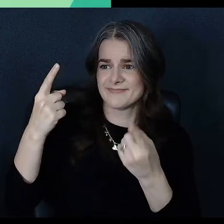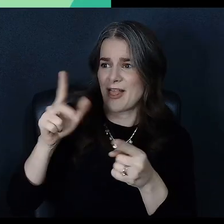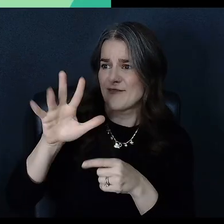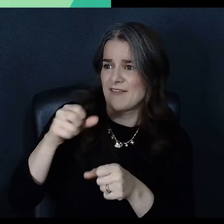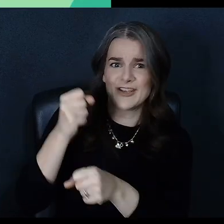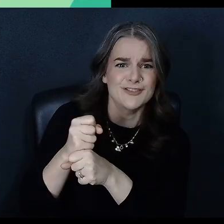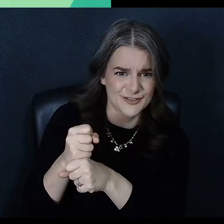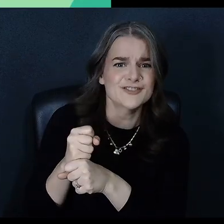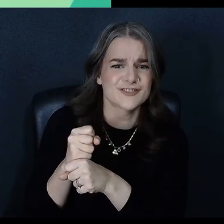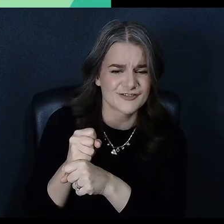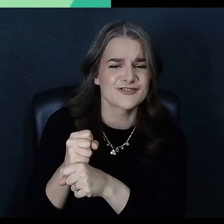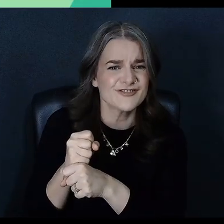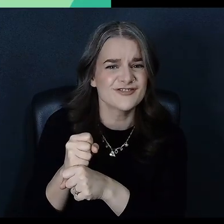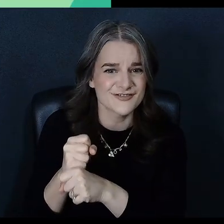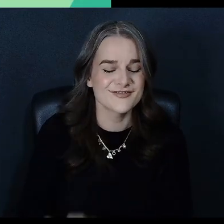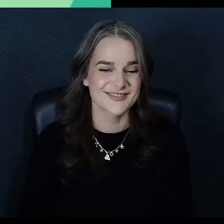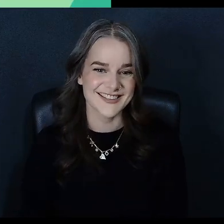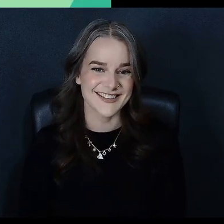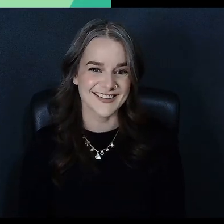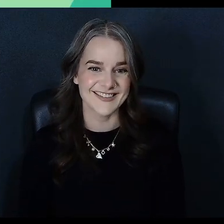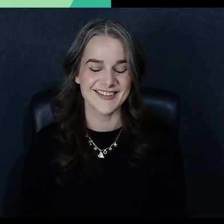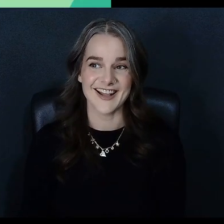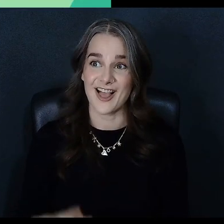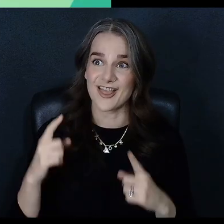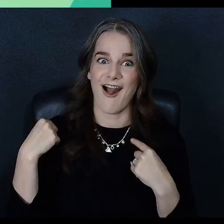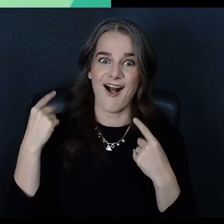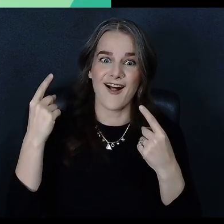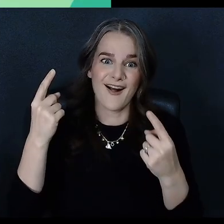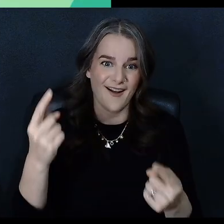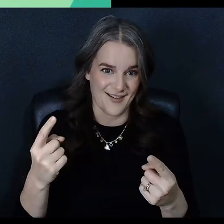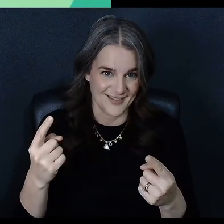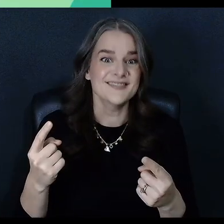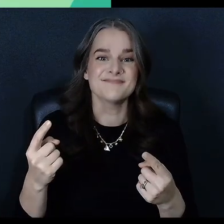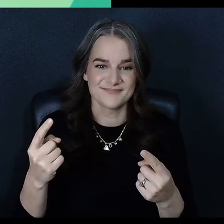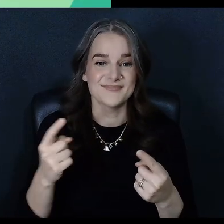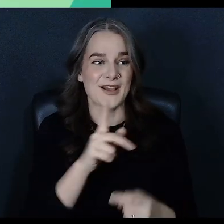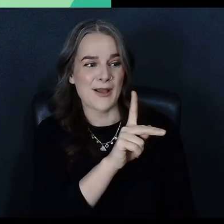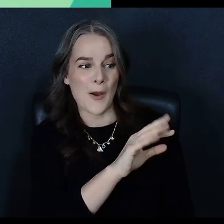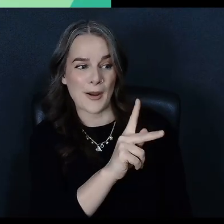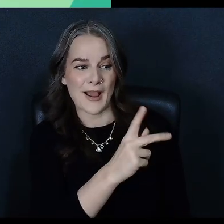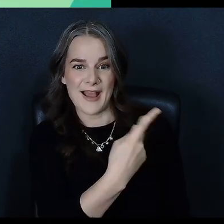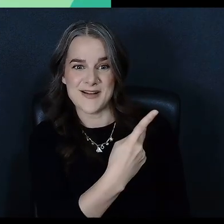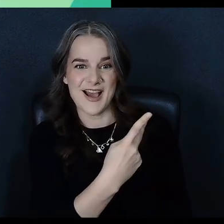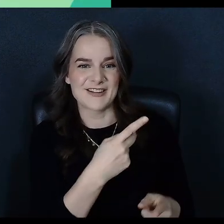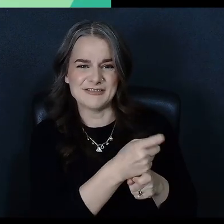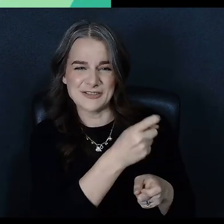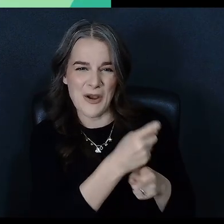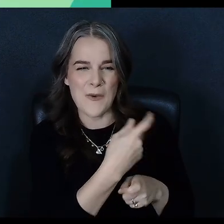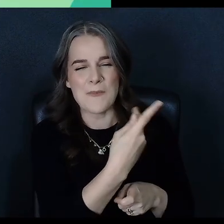So that's a long time. Kirk and I made a joke before. Kirk and I have worked together a very long time ago, too. We are seasoned, not old.